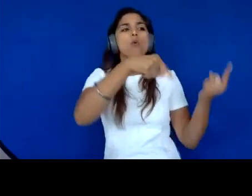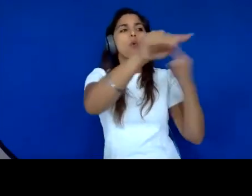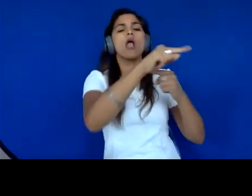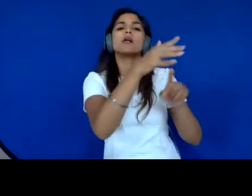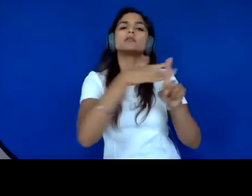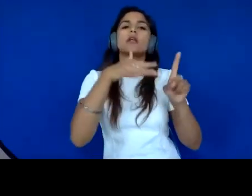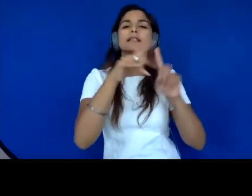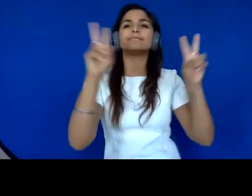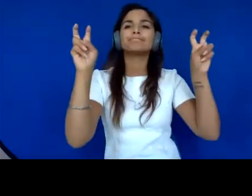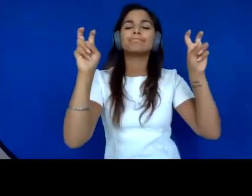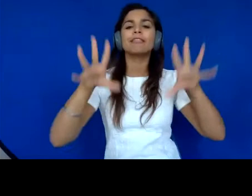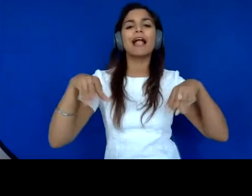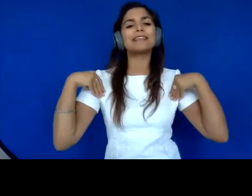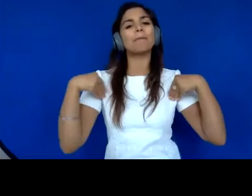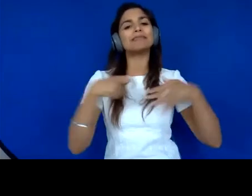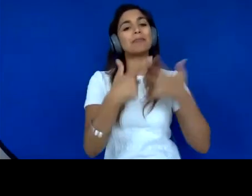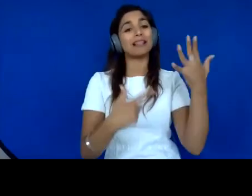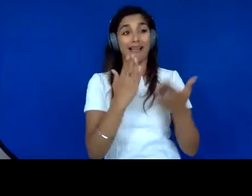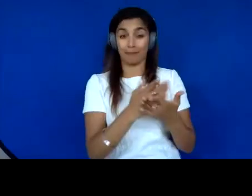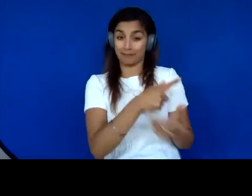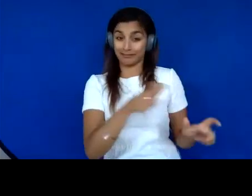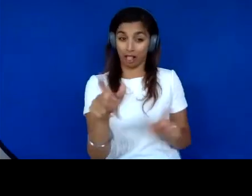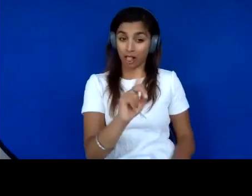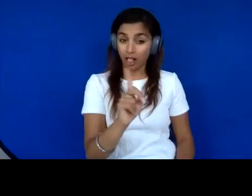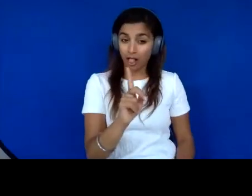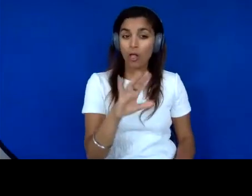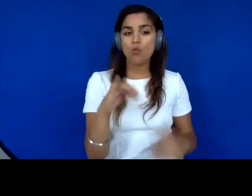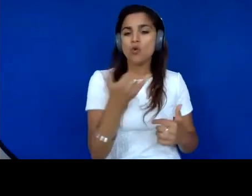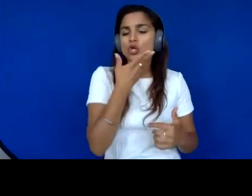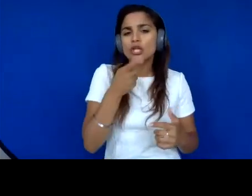and on conventions of gender bias and gendered representation as witnessed